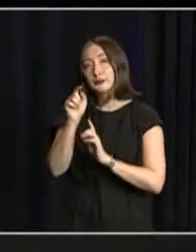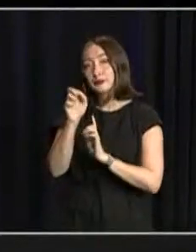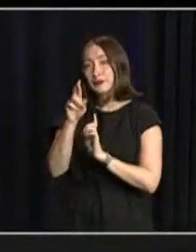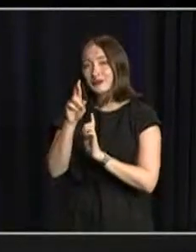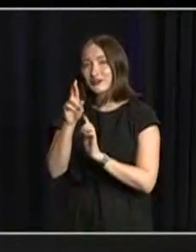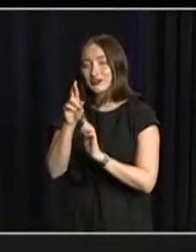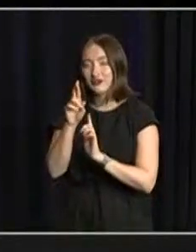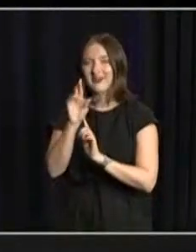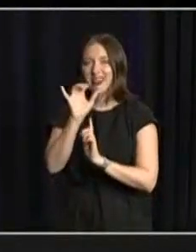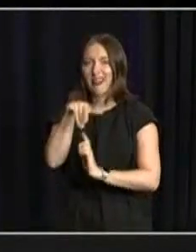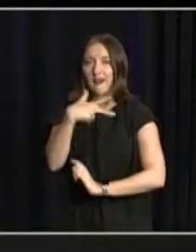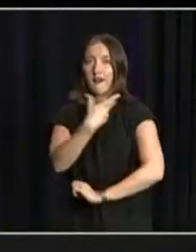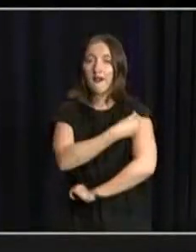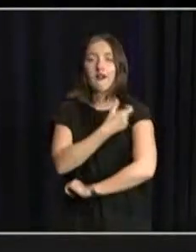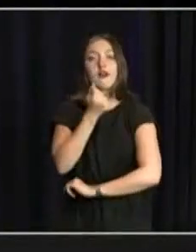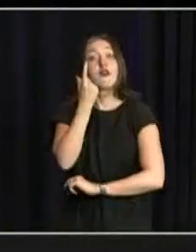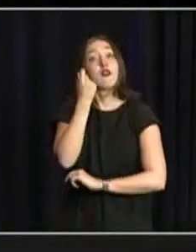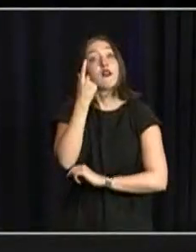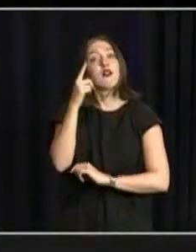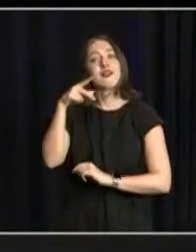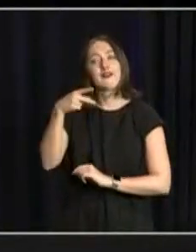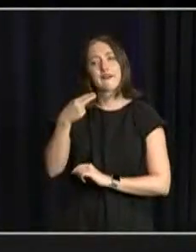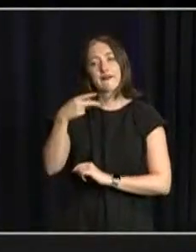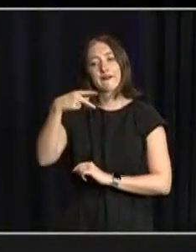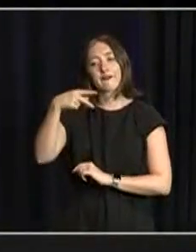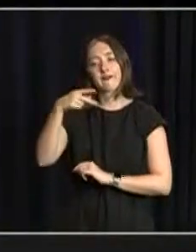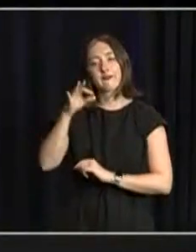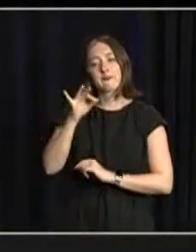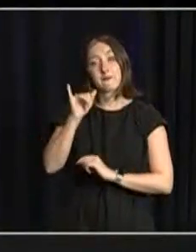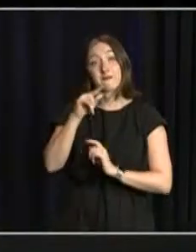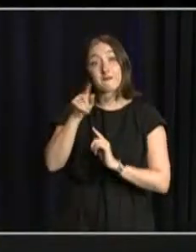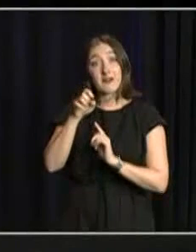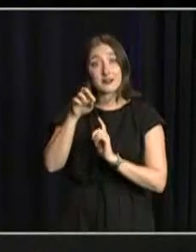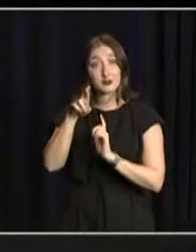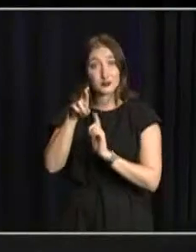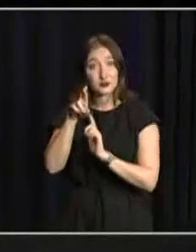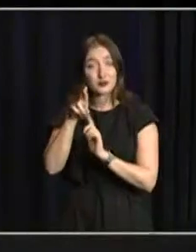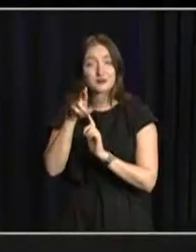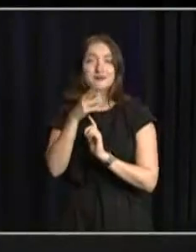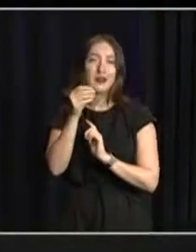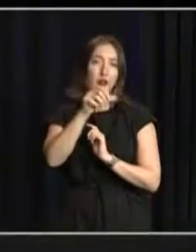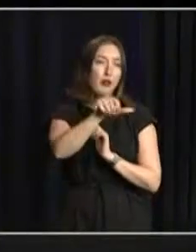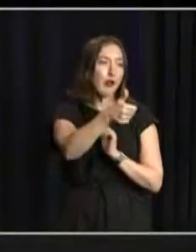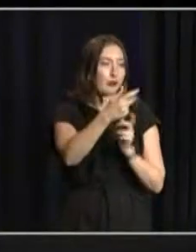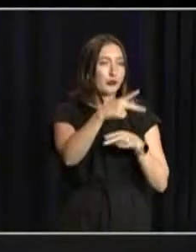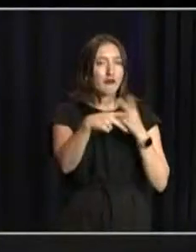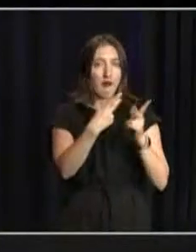the effectiveness of the Pfizer vaccine, as well as the others were trailed down.